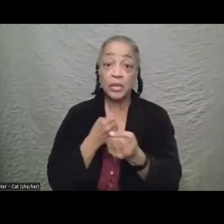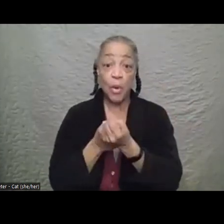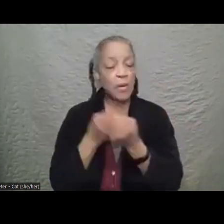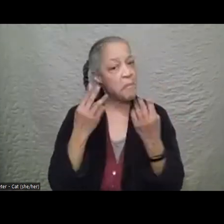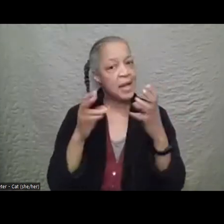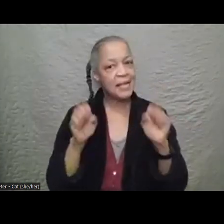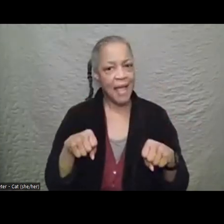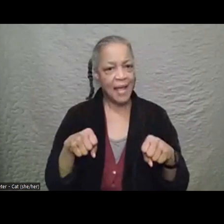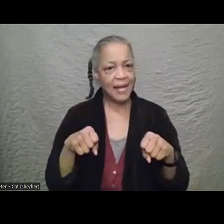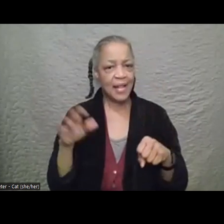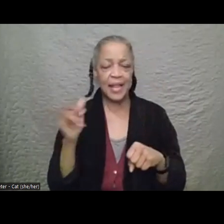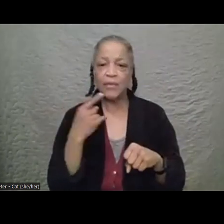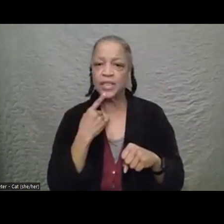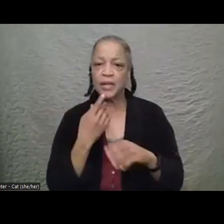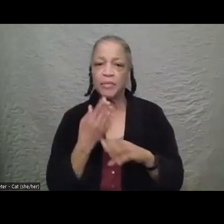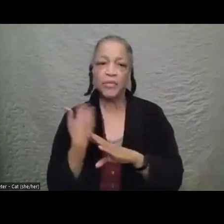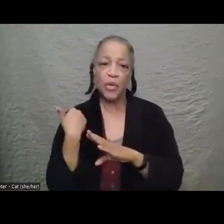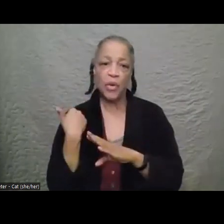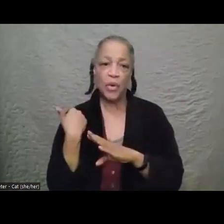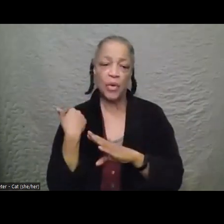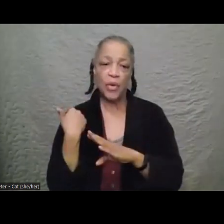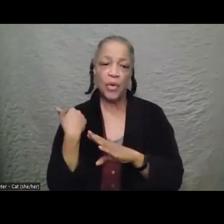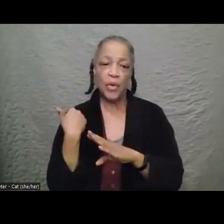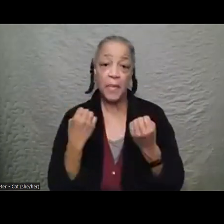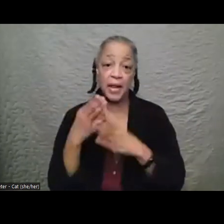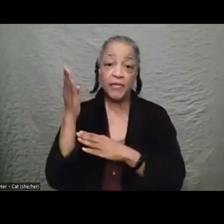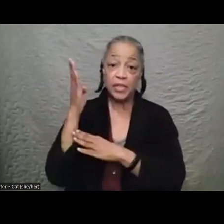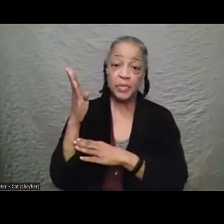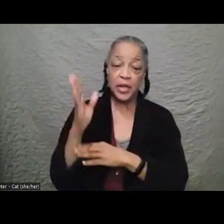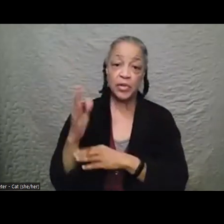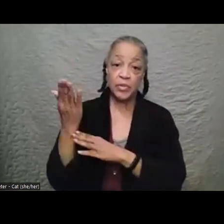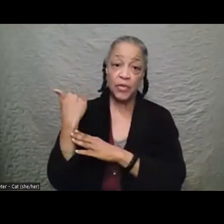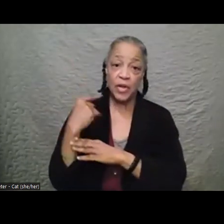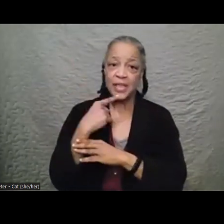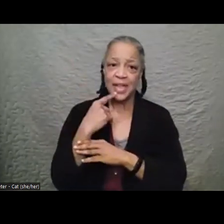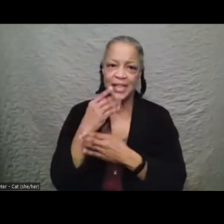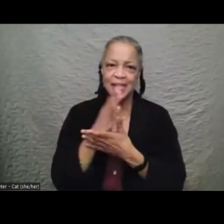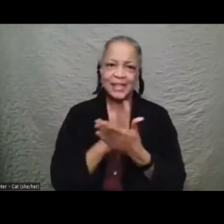Like many of the speakers have said previously, some of this takes time.